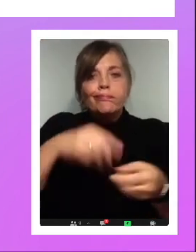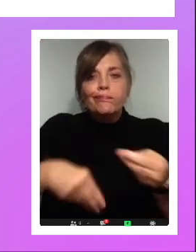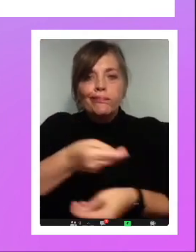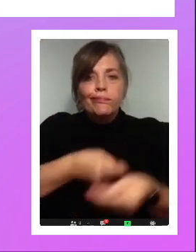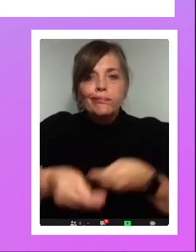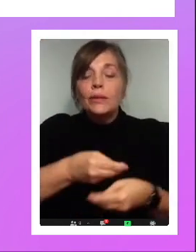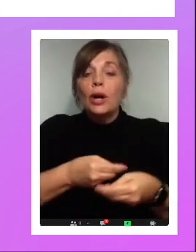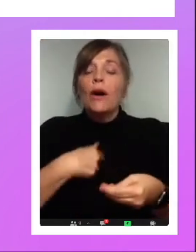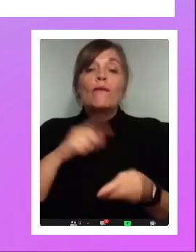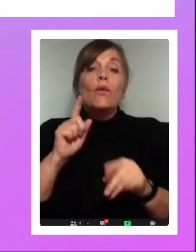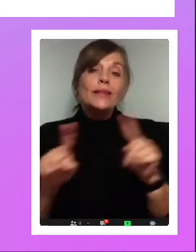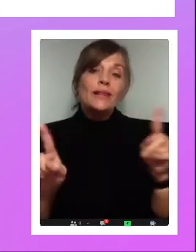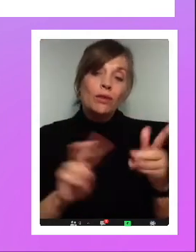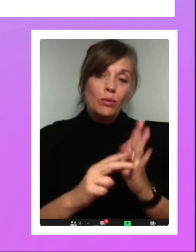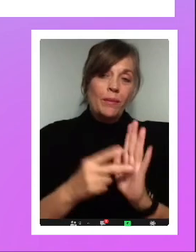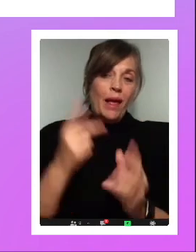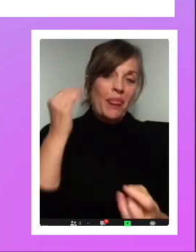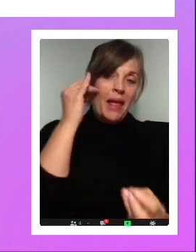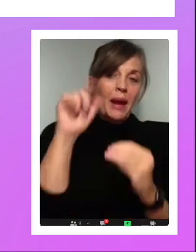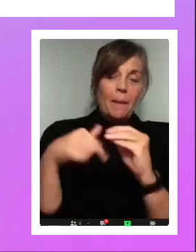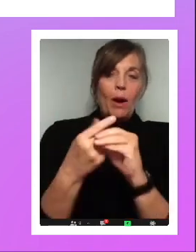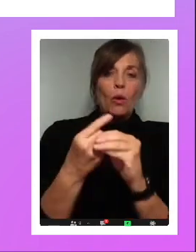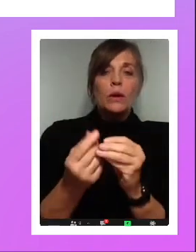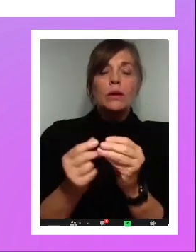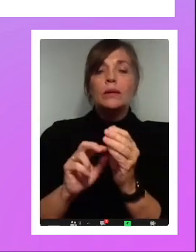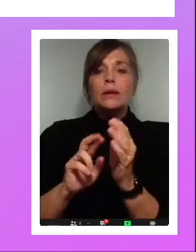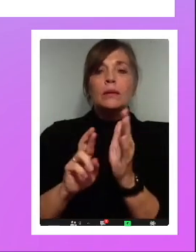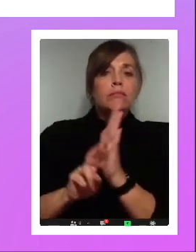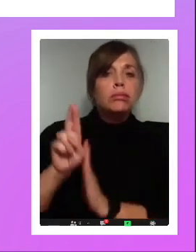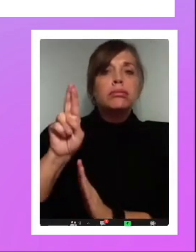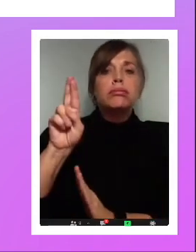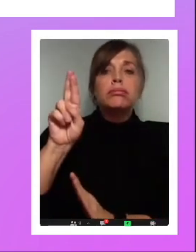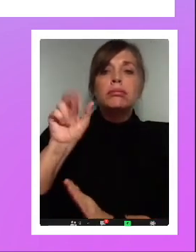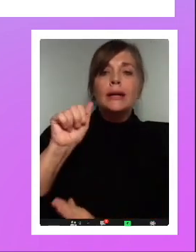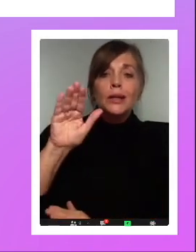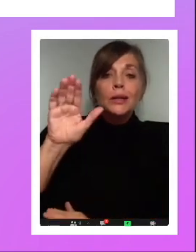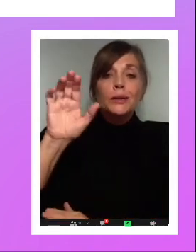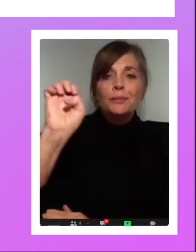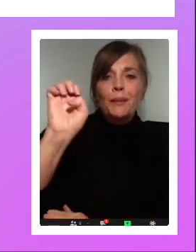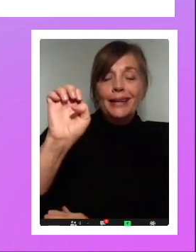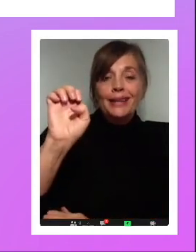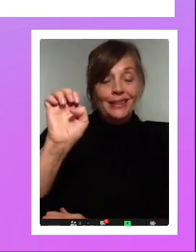think about space exploration. All of us saw the perseverance rover land successfully